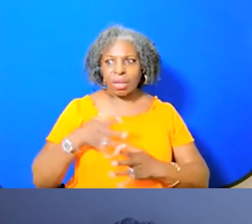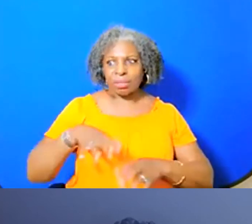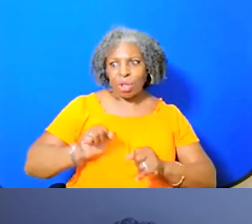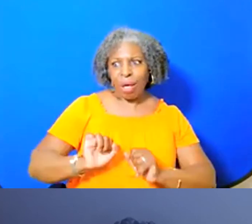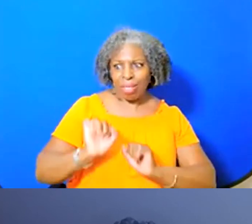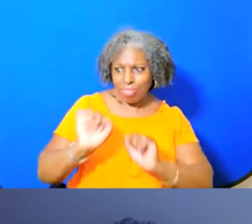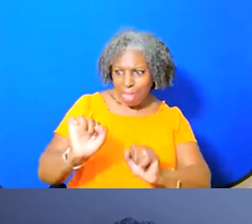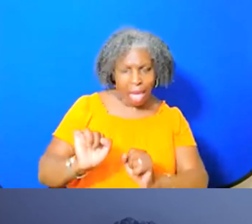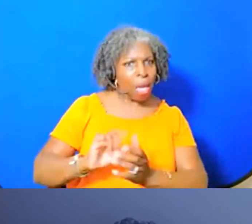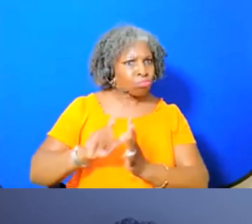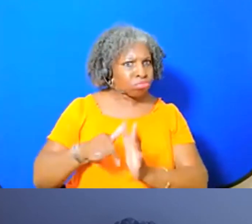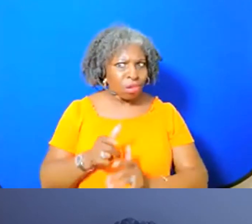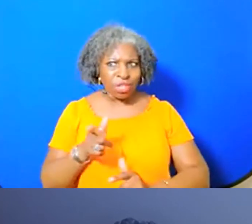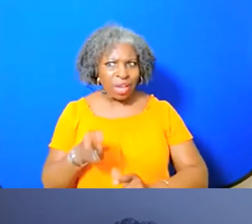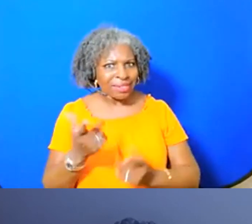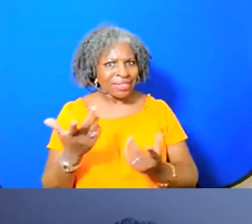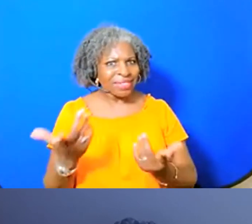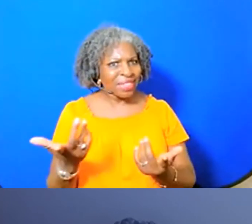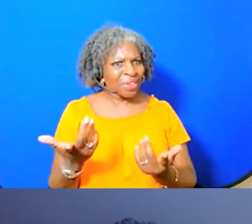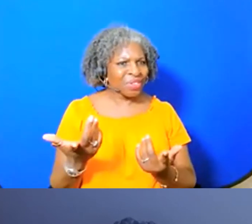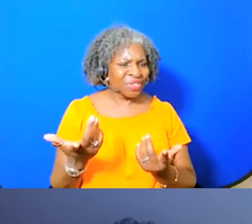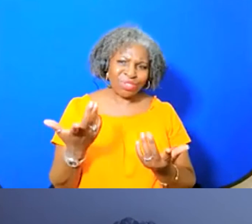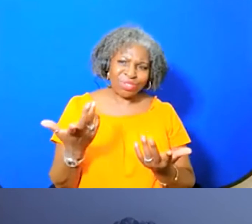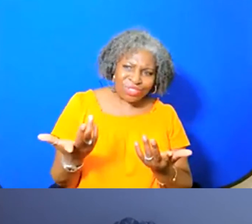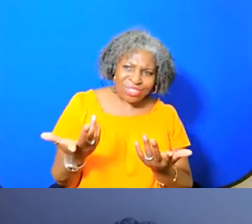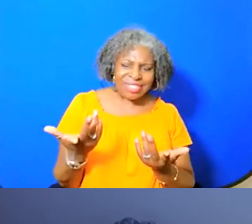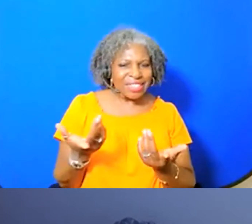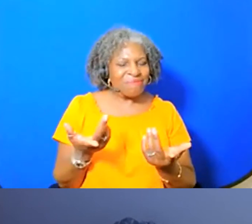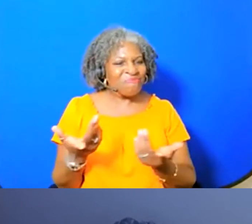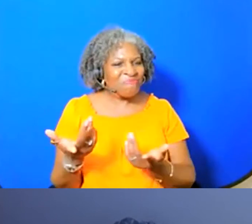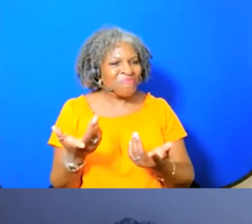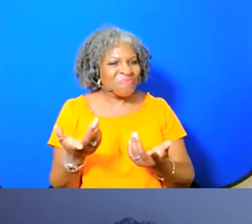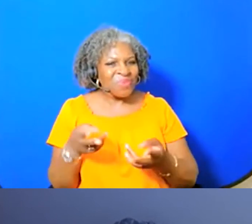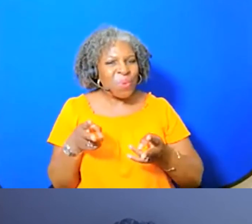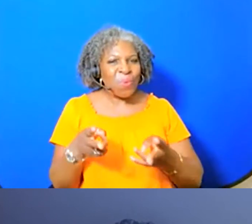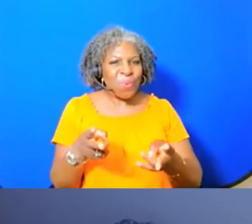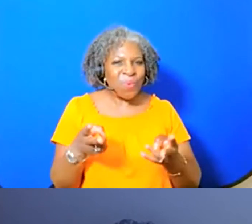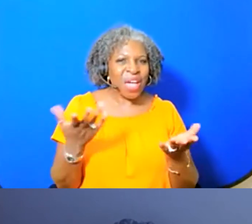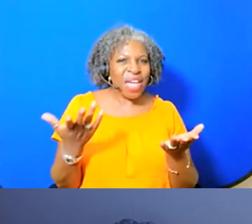But I think it's just a navigation of having an open platform